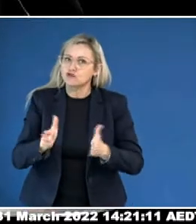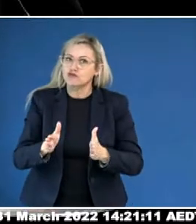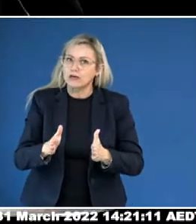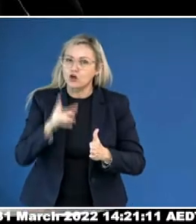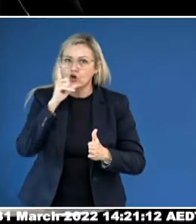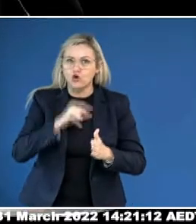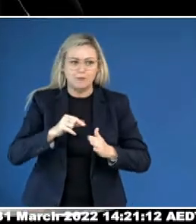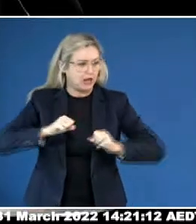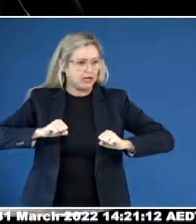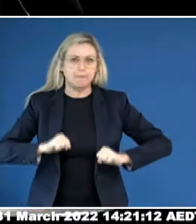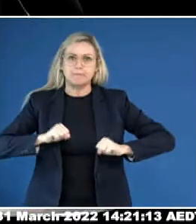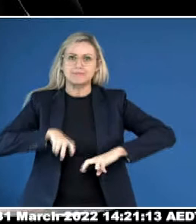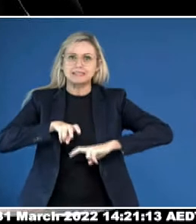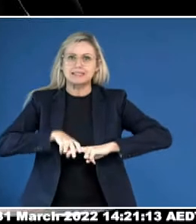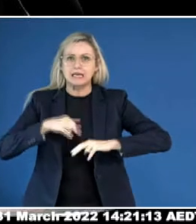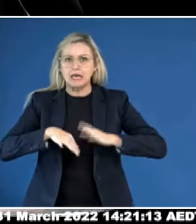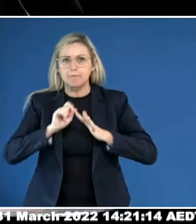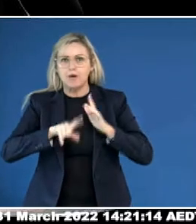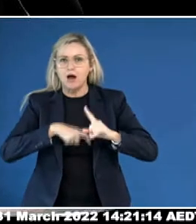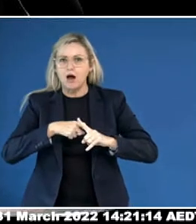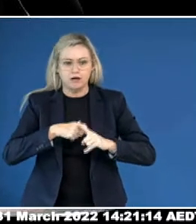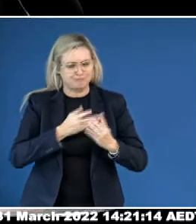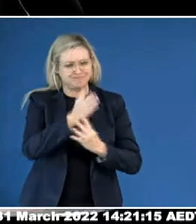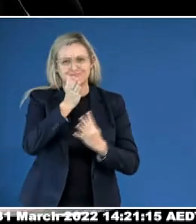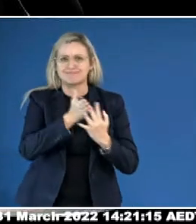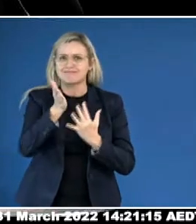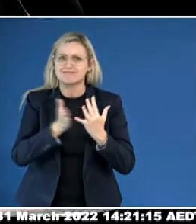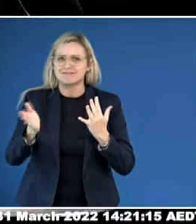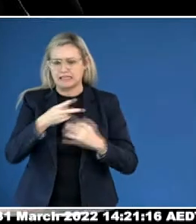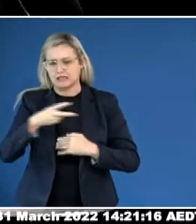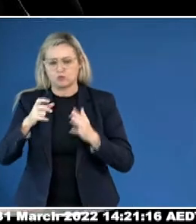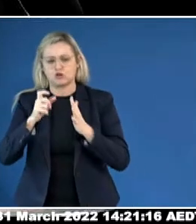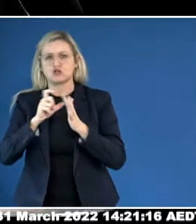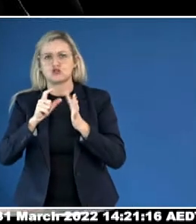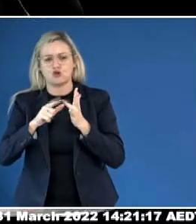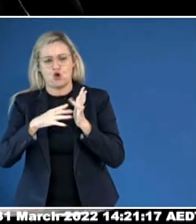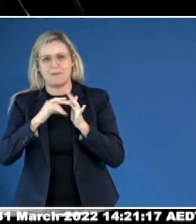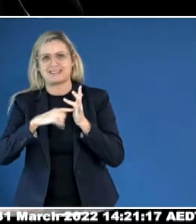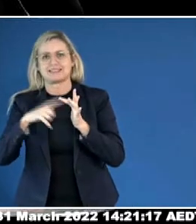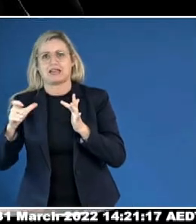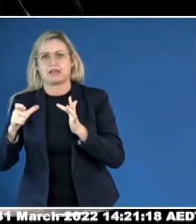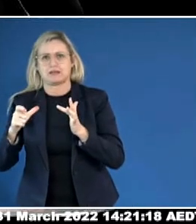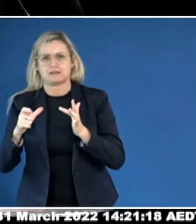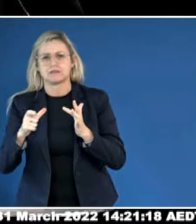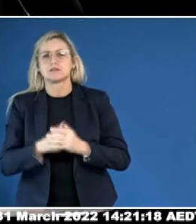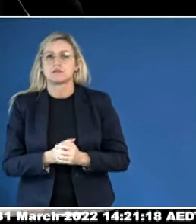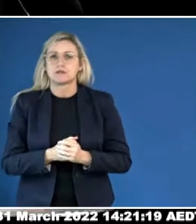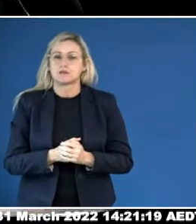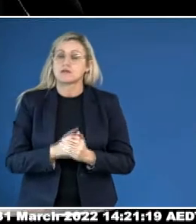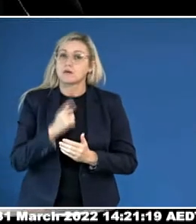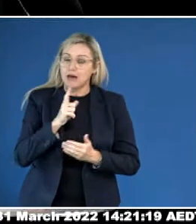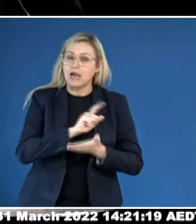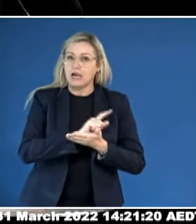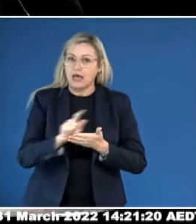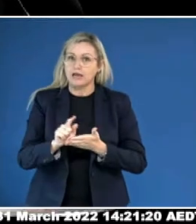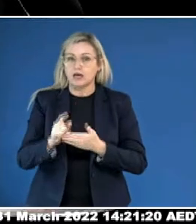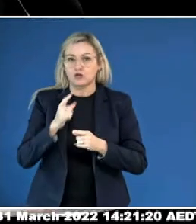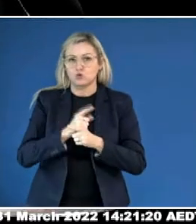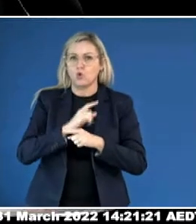So I think that we - we will talk later about the many forms of gender-based